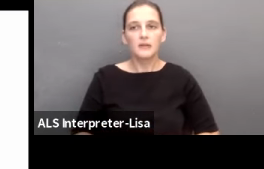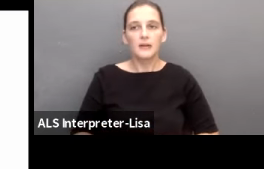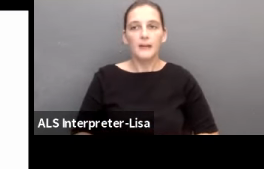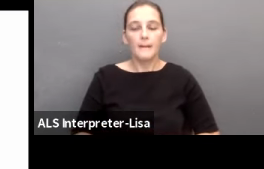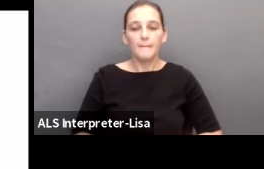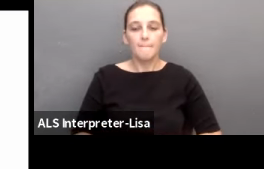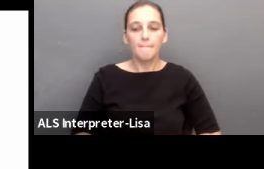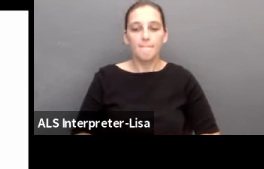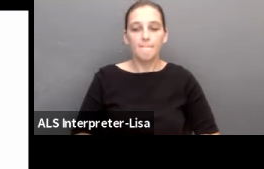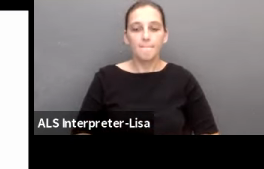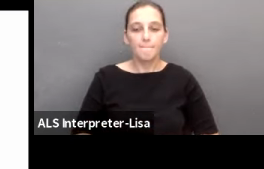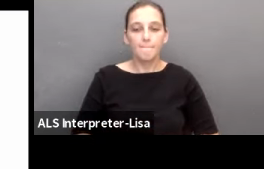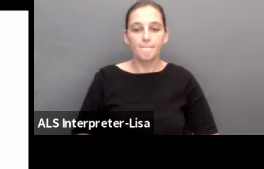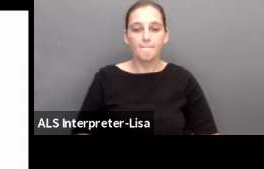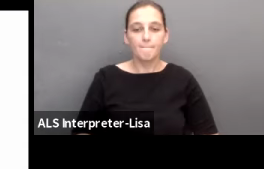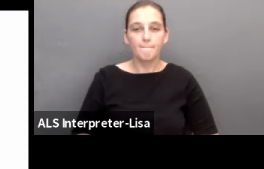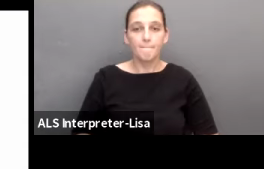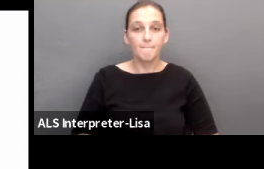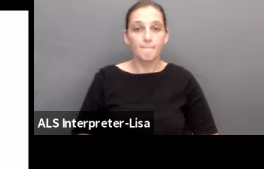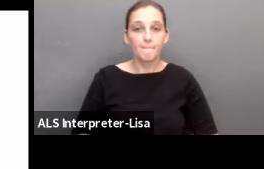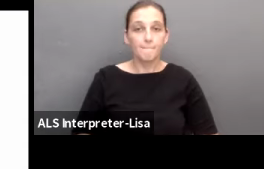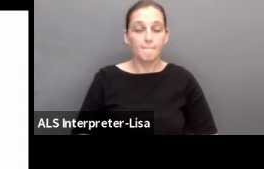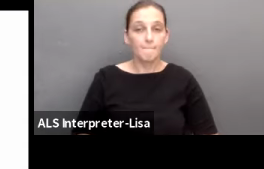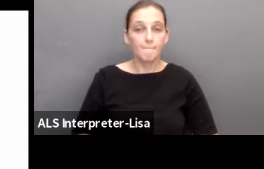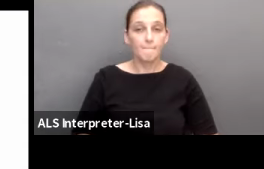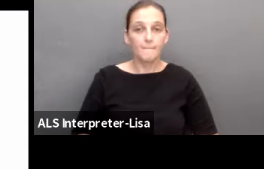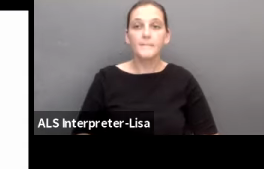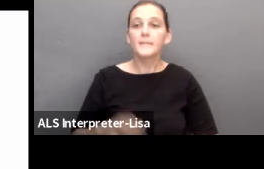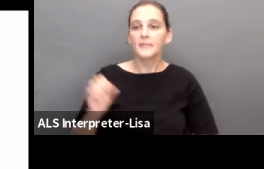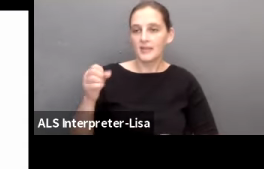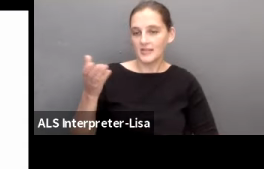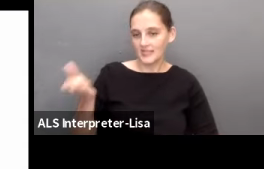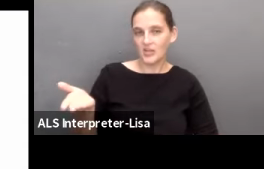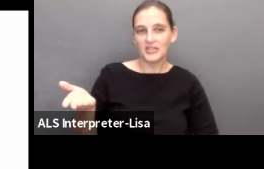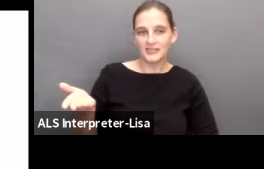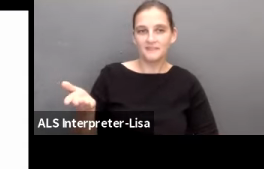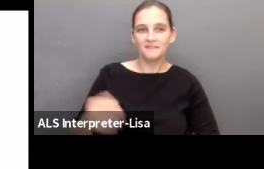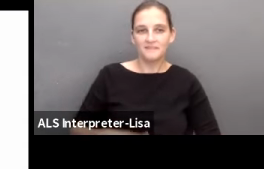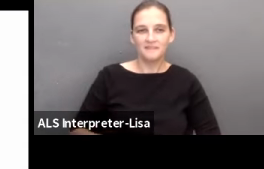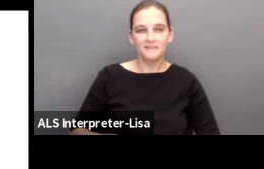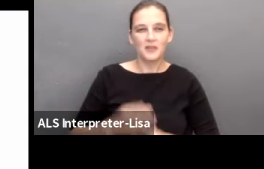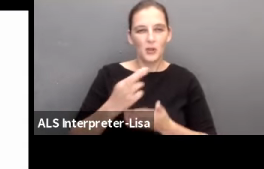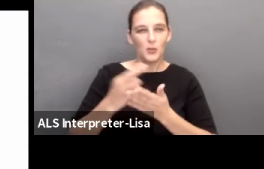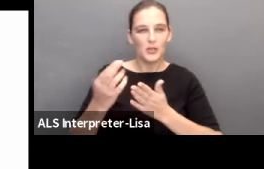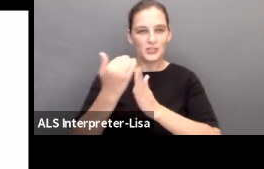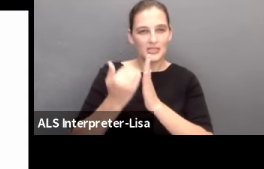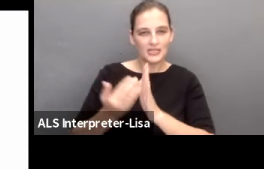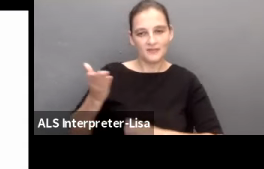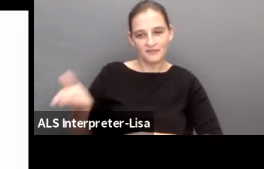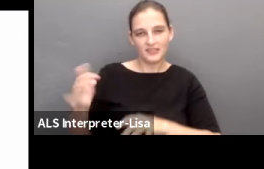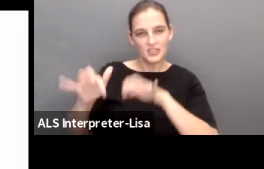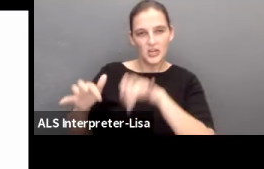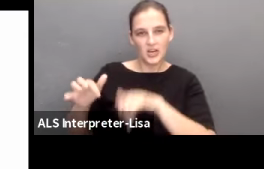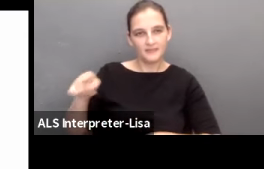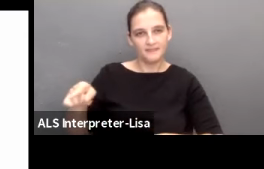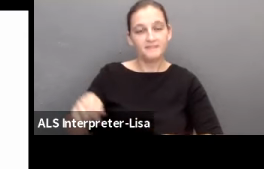Yes, there it is and the resource list is there in our chat box, so thank you all for